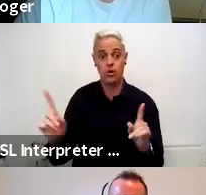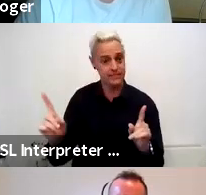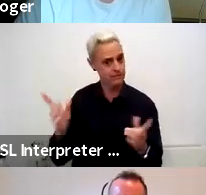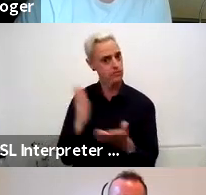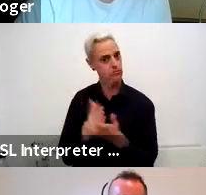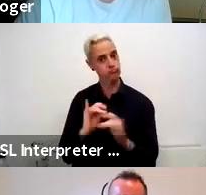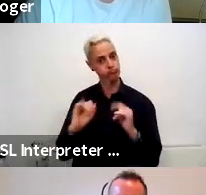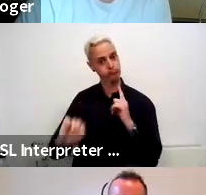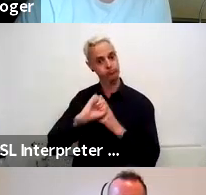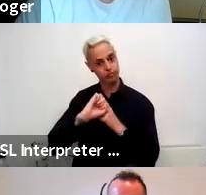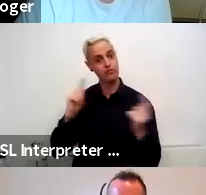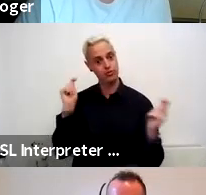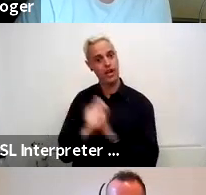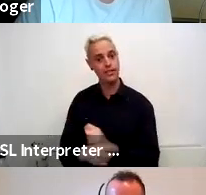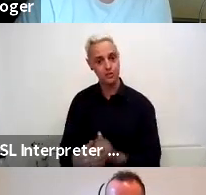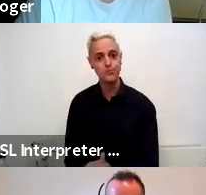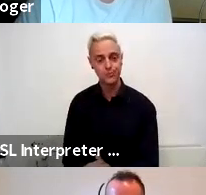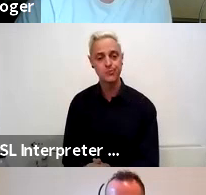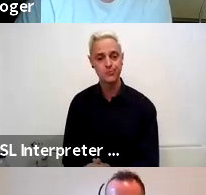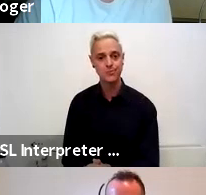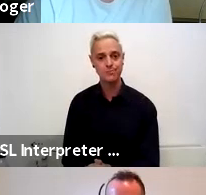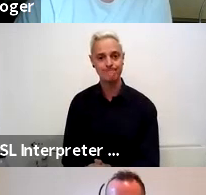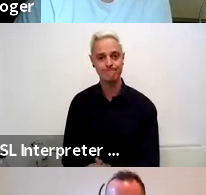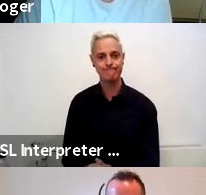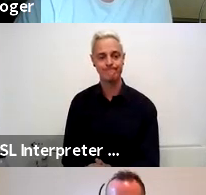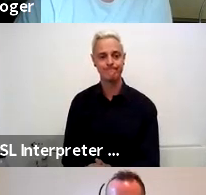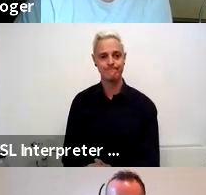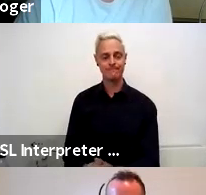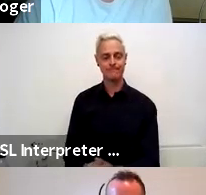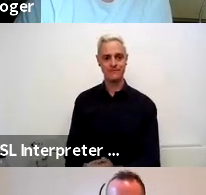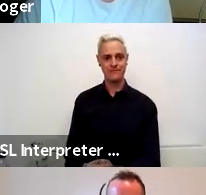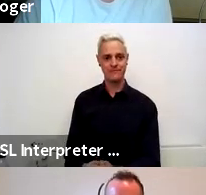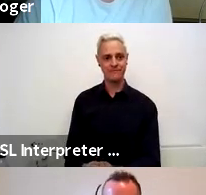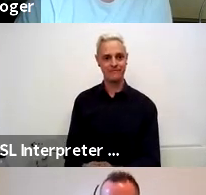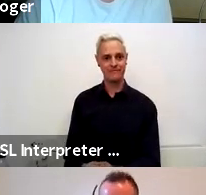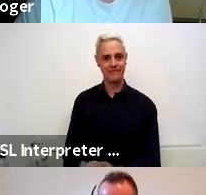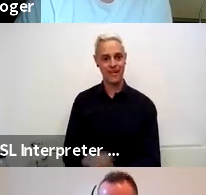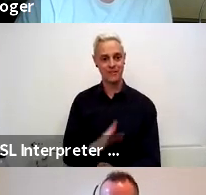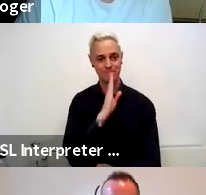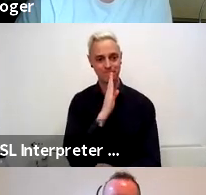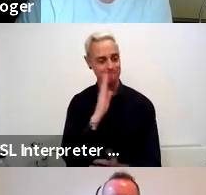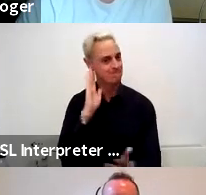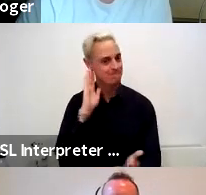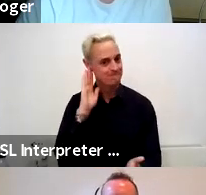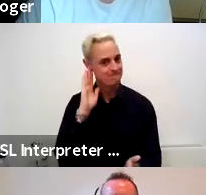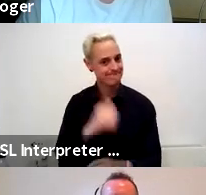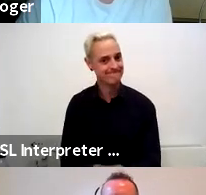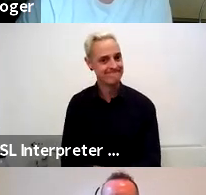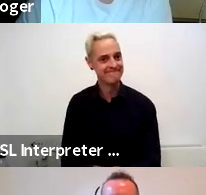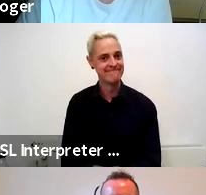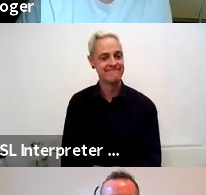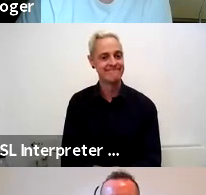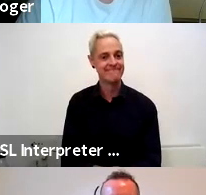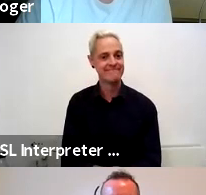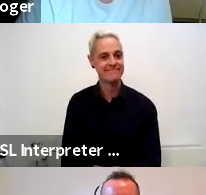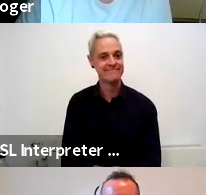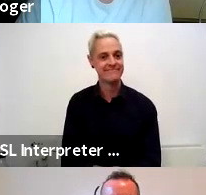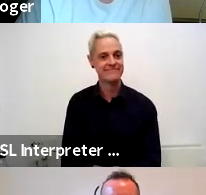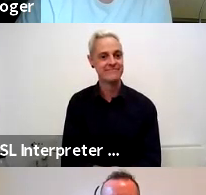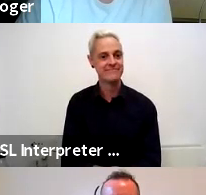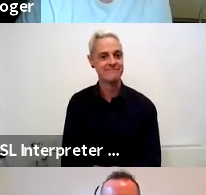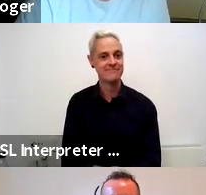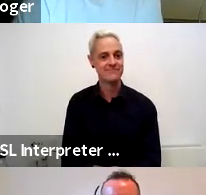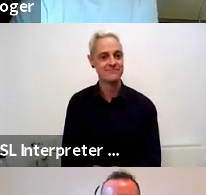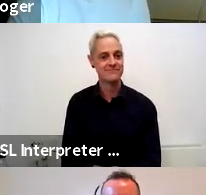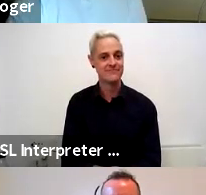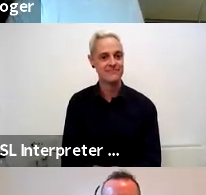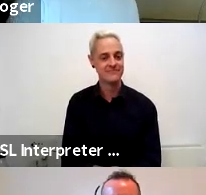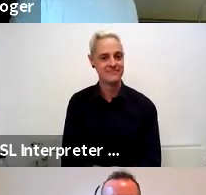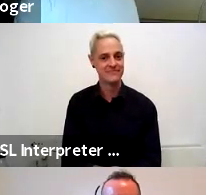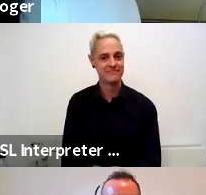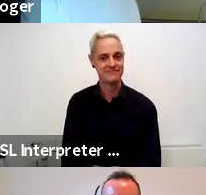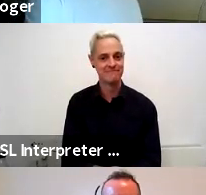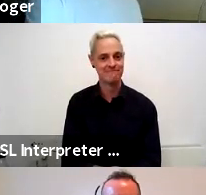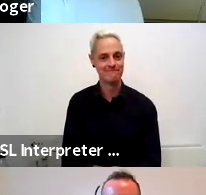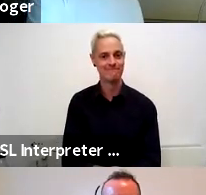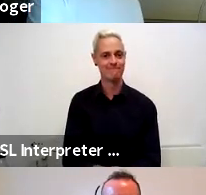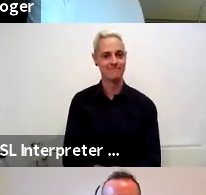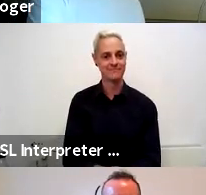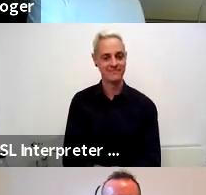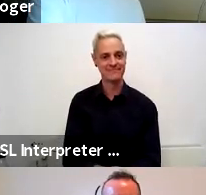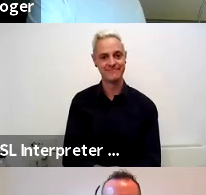Yeah.